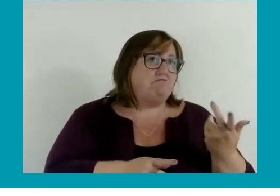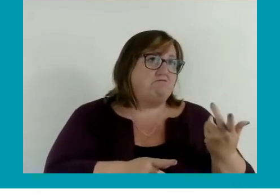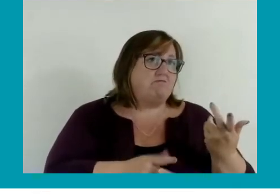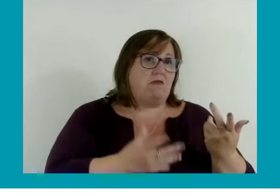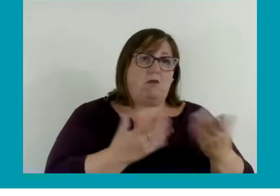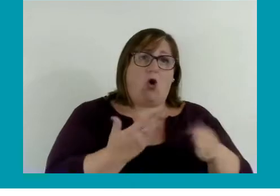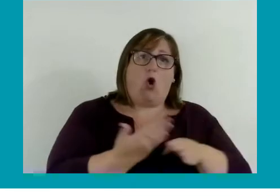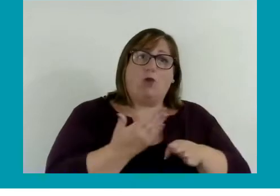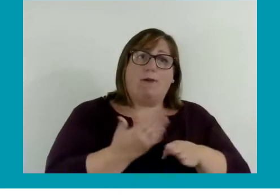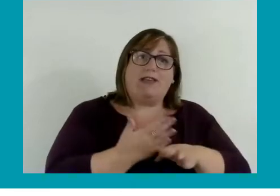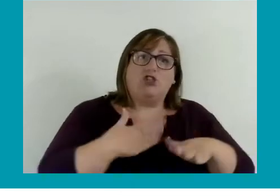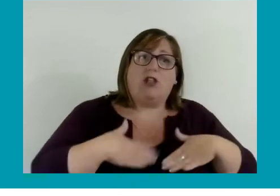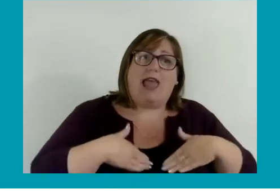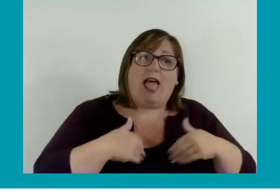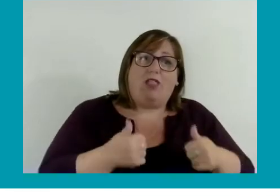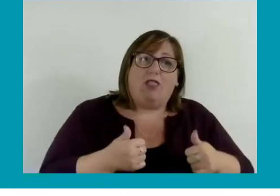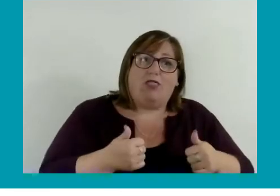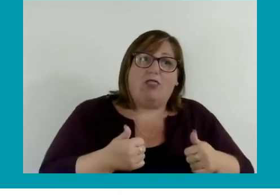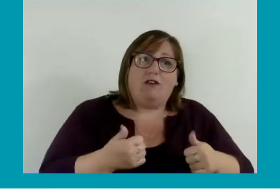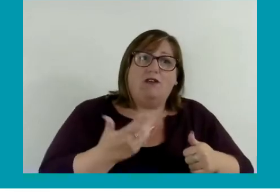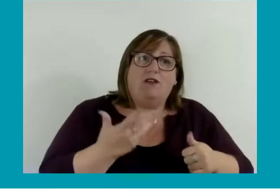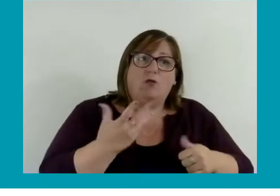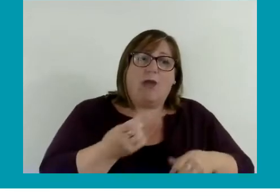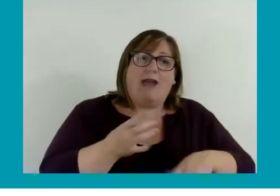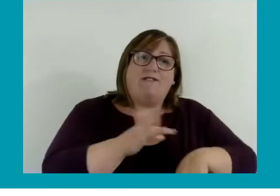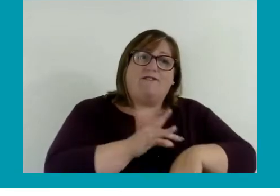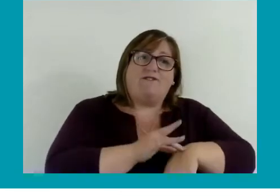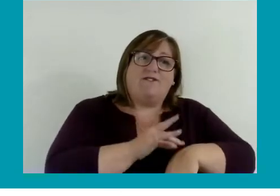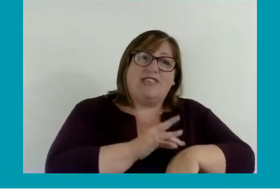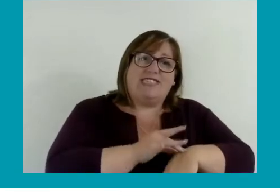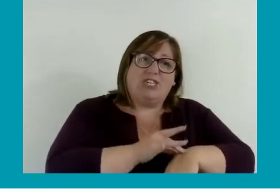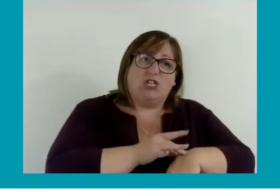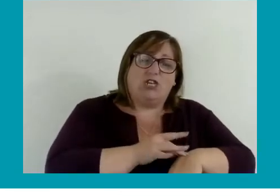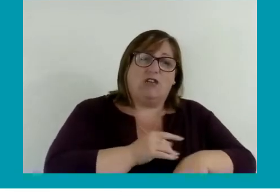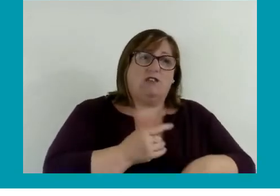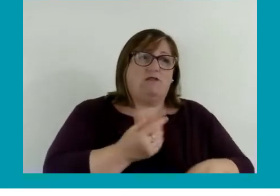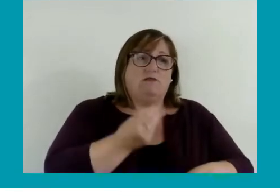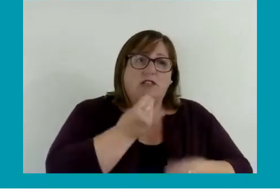team we've got physicians that work for us we've got podiatry you know we've got a whole range of